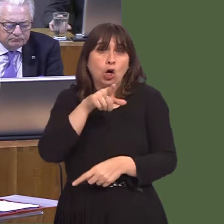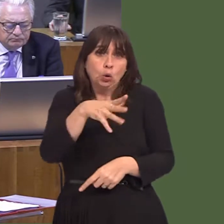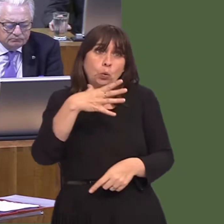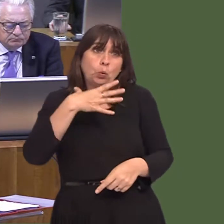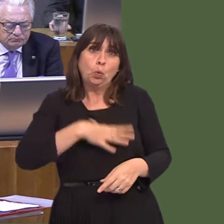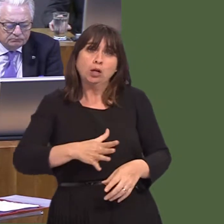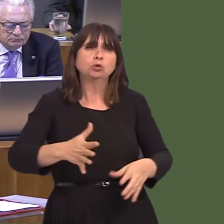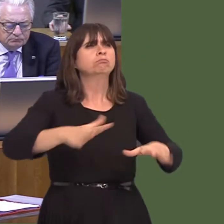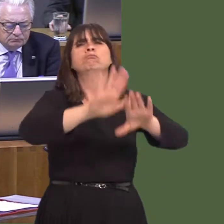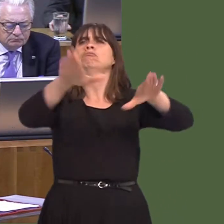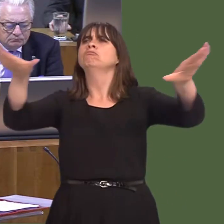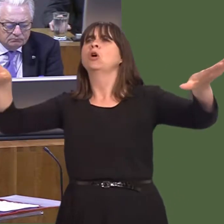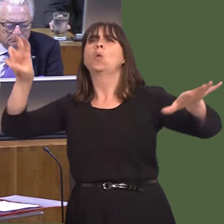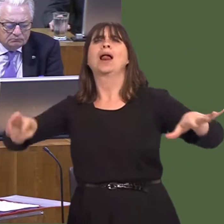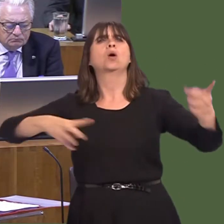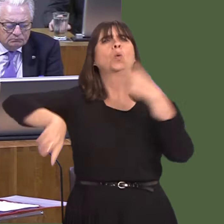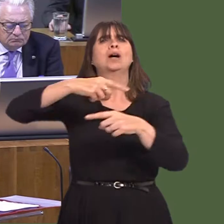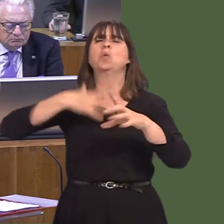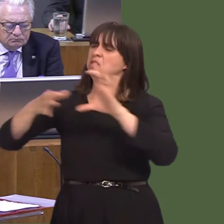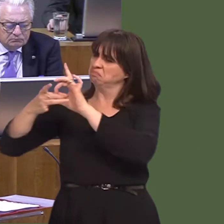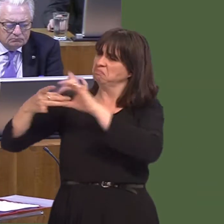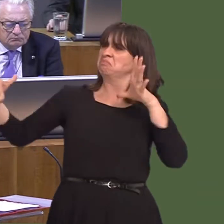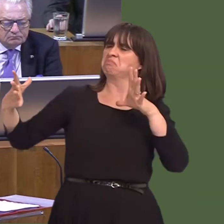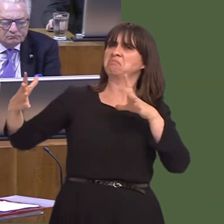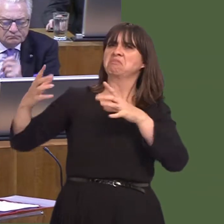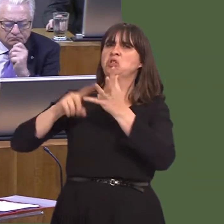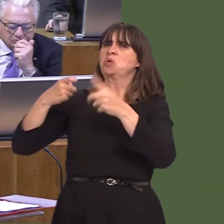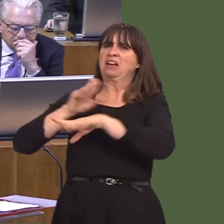therefore have less money than we do now, less money to pay benefits, less money to